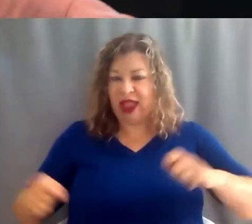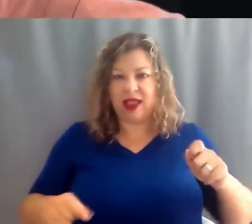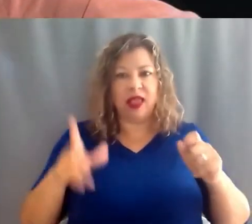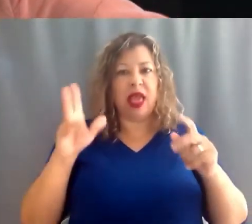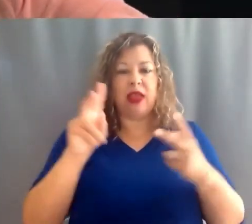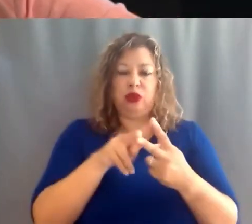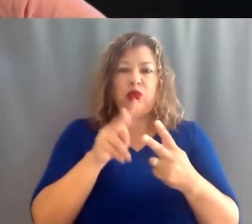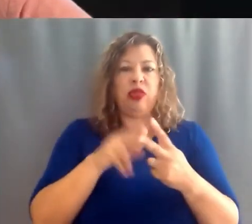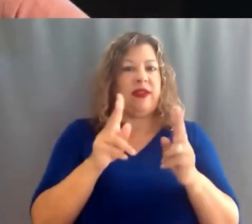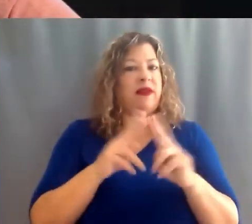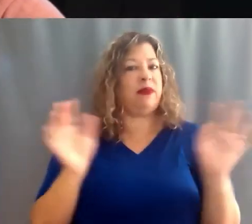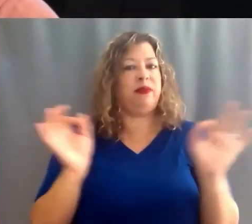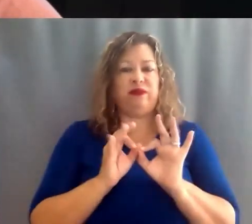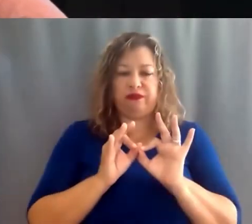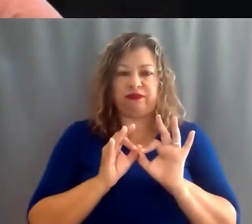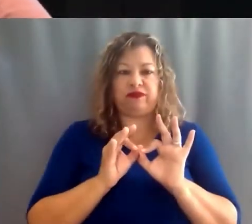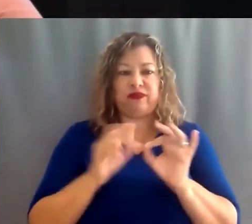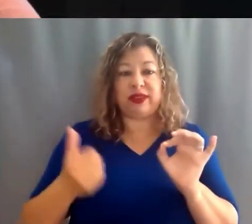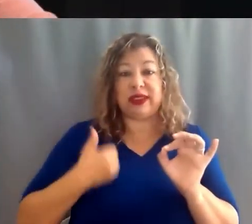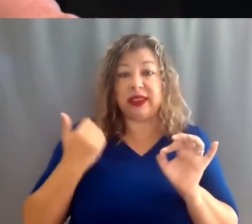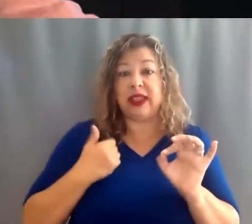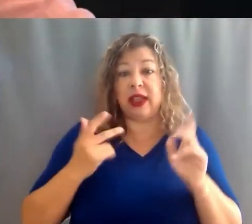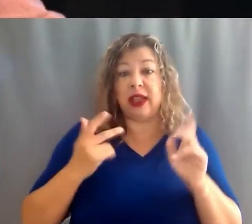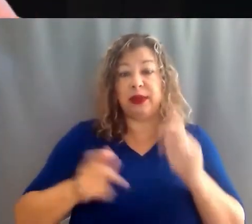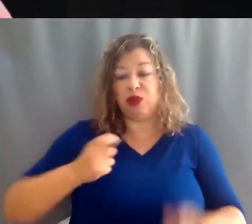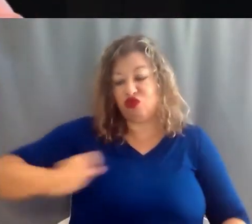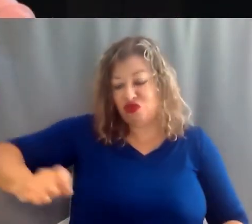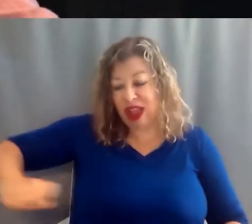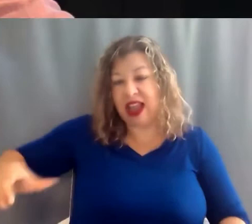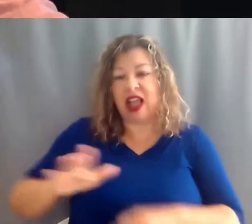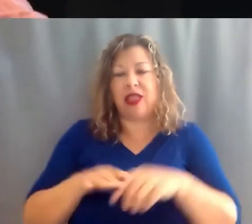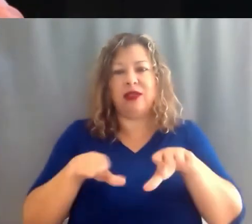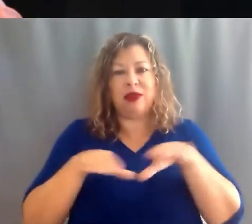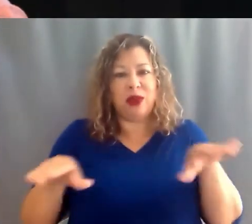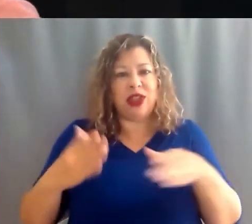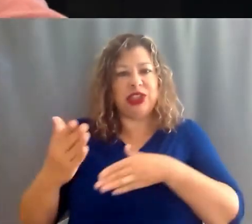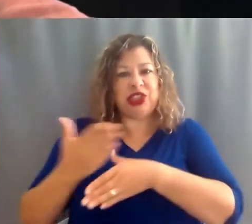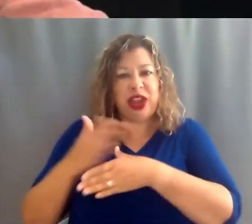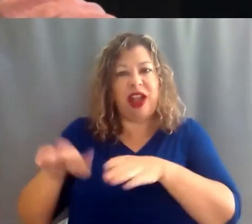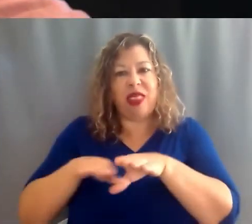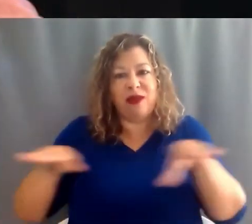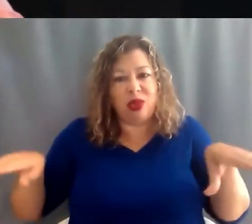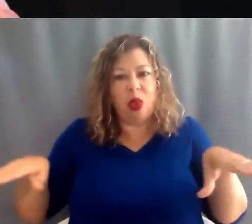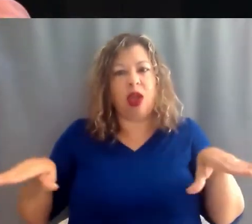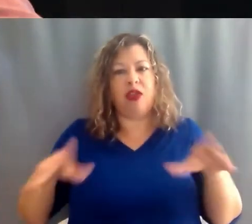Because as young folks write on the floor and share on the floor and create on the floor and draw on the